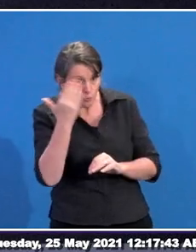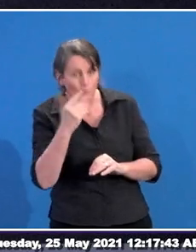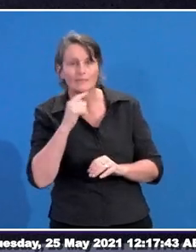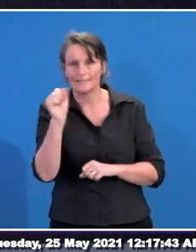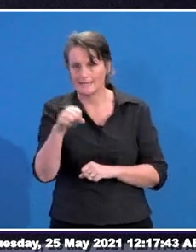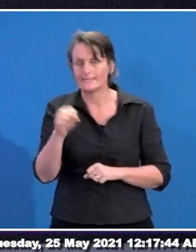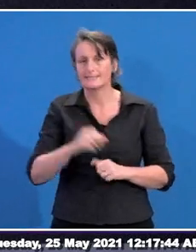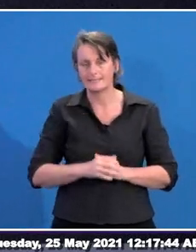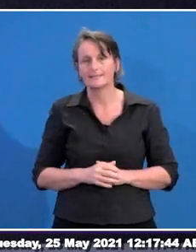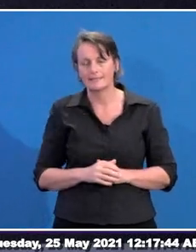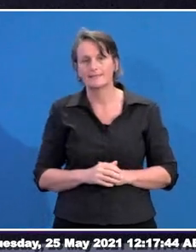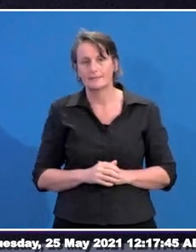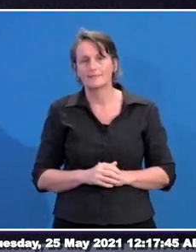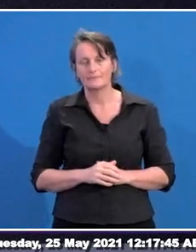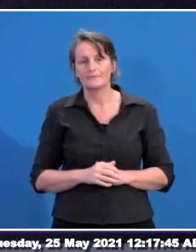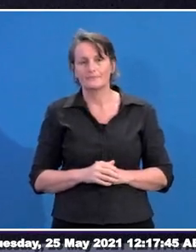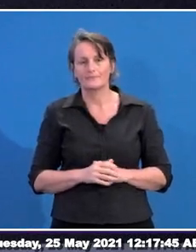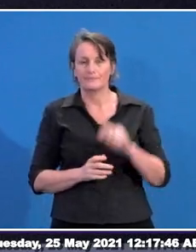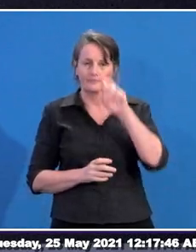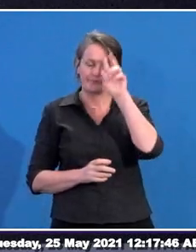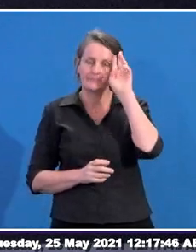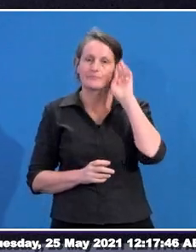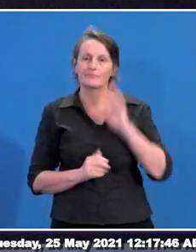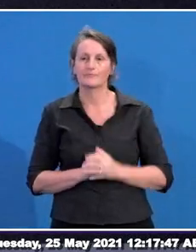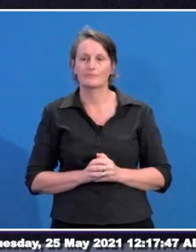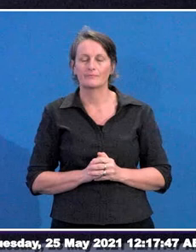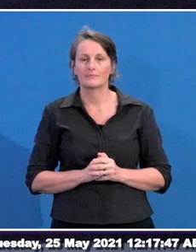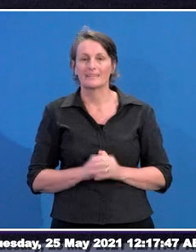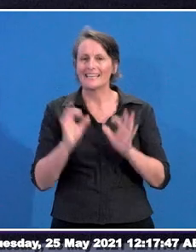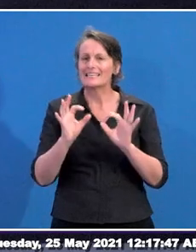Yeah, I mean, it's very... Yeah, special, with varying needs.